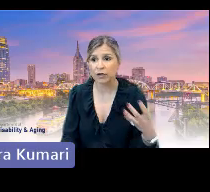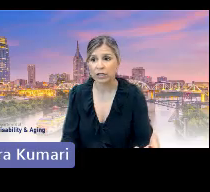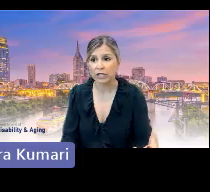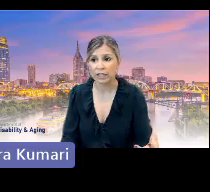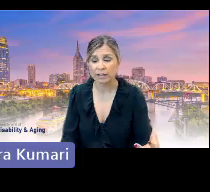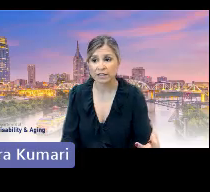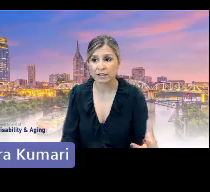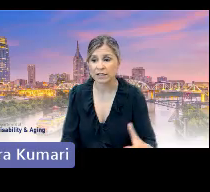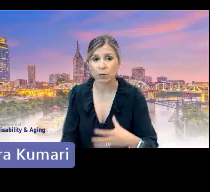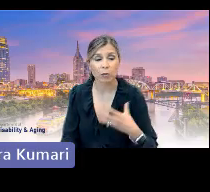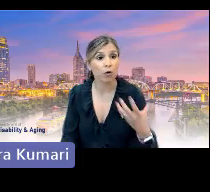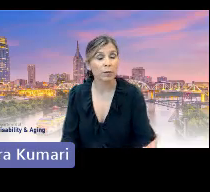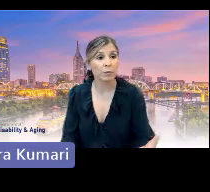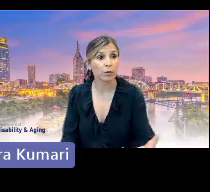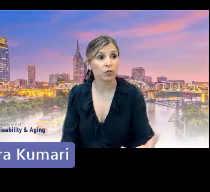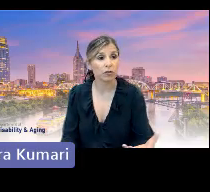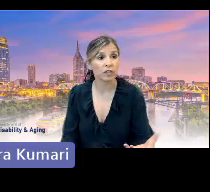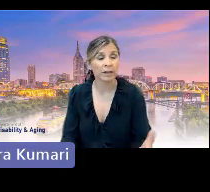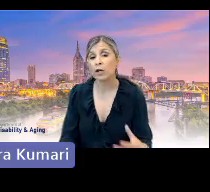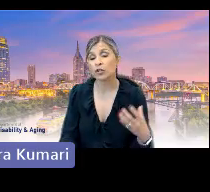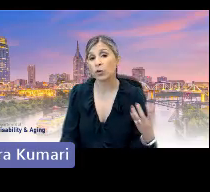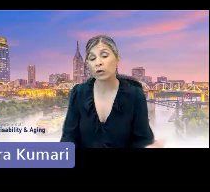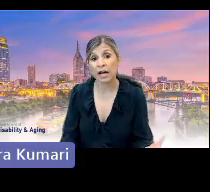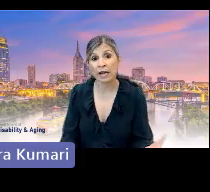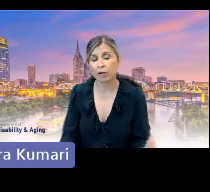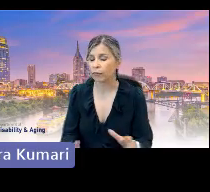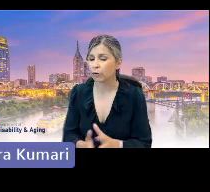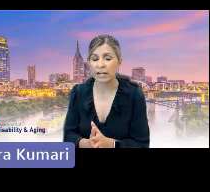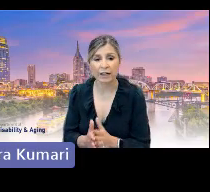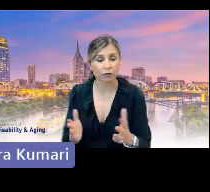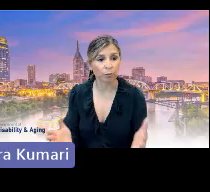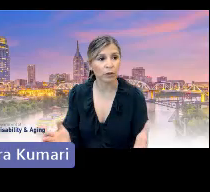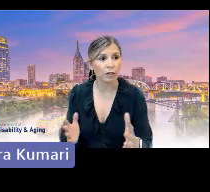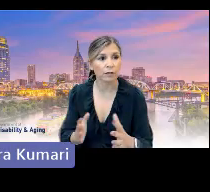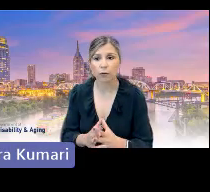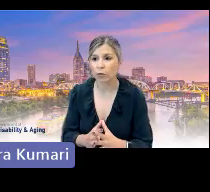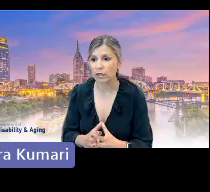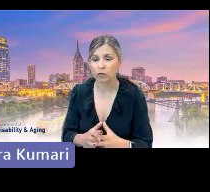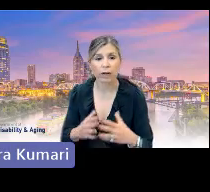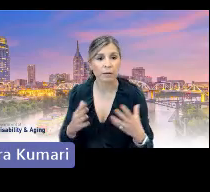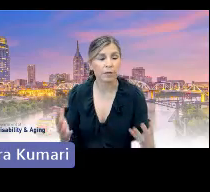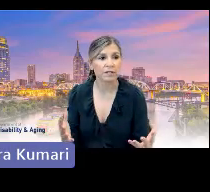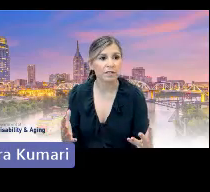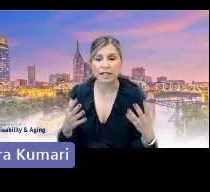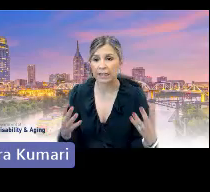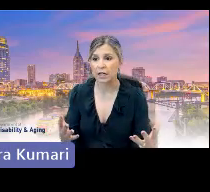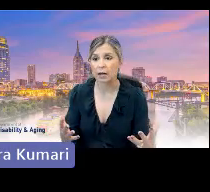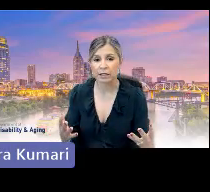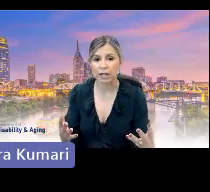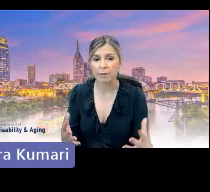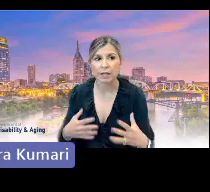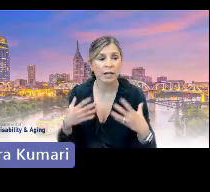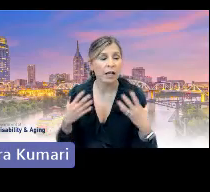especially in East Tennessee where more people are choosing to retire for the natural beauty, for the great business and economic climate.